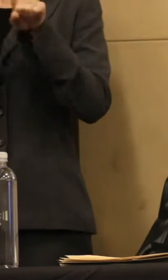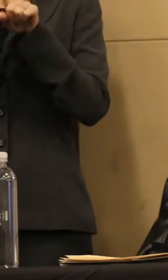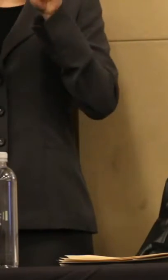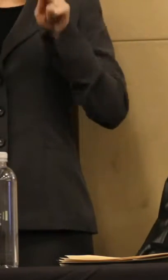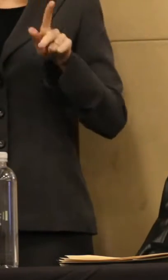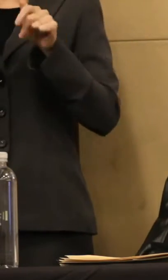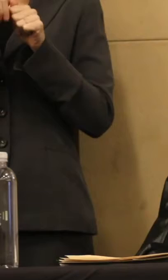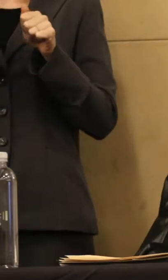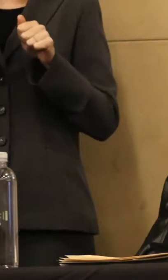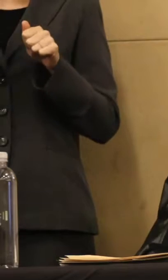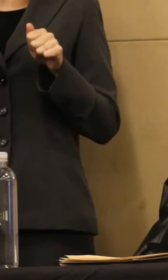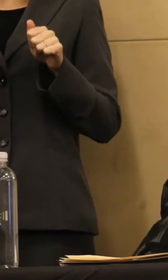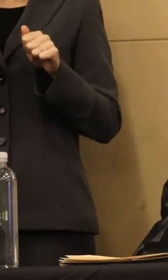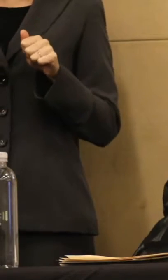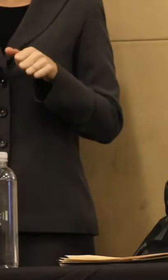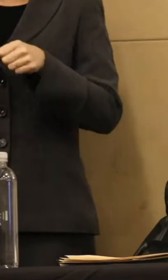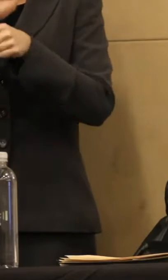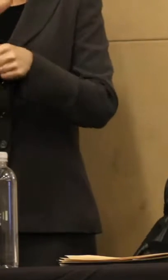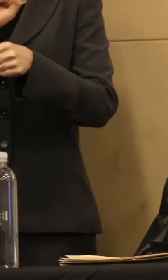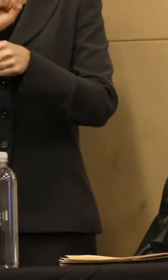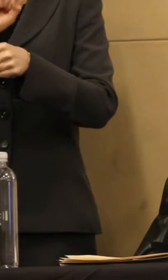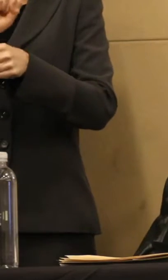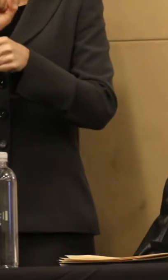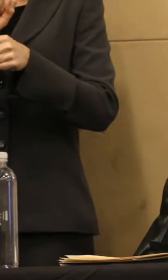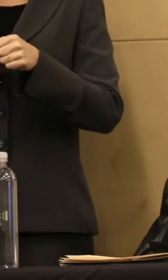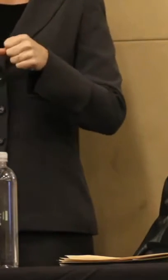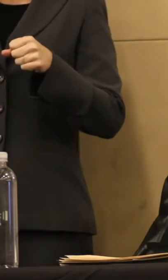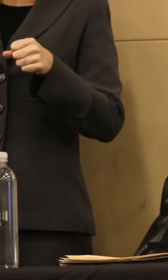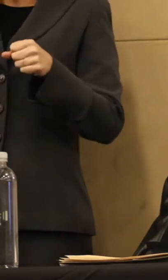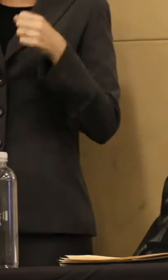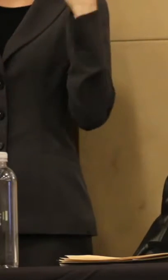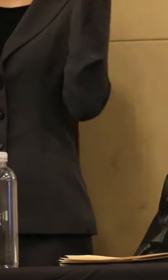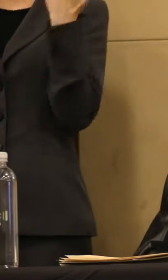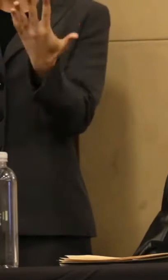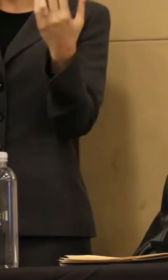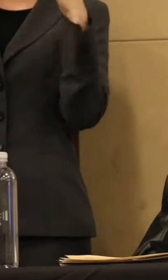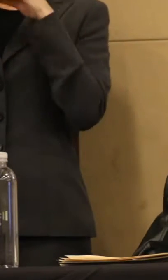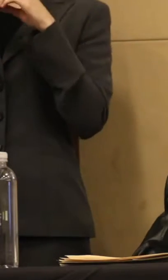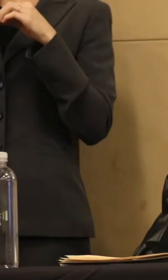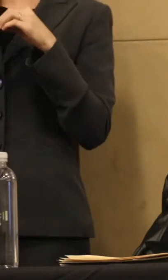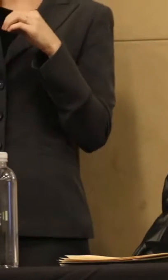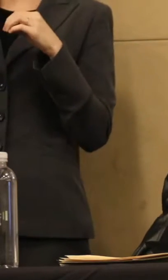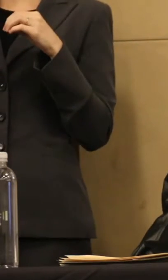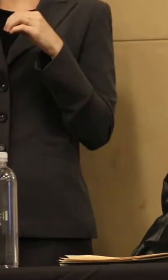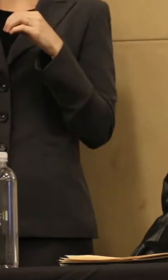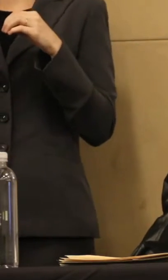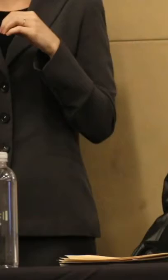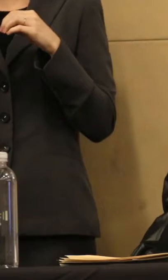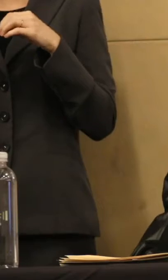there are many many more companies, and we know because they are coming to our employer